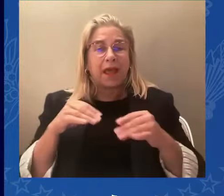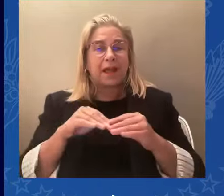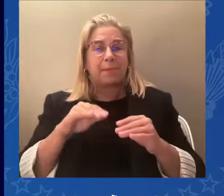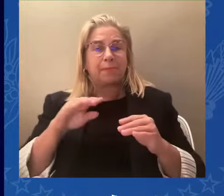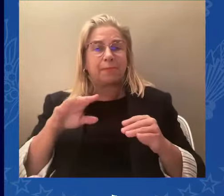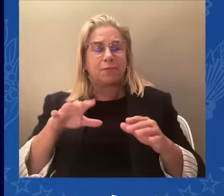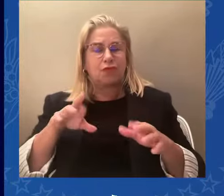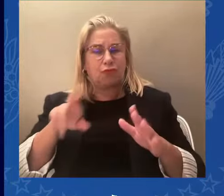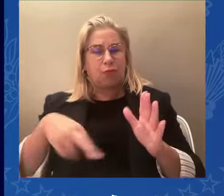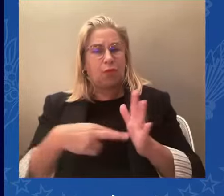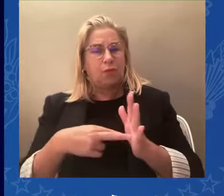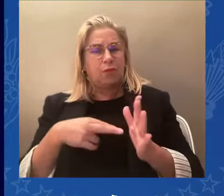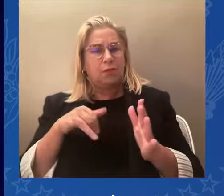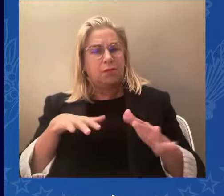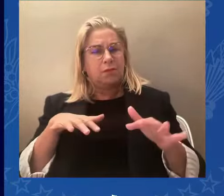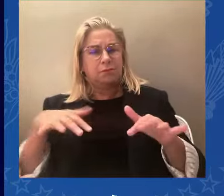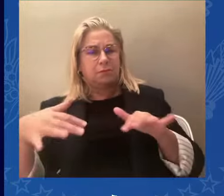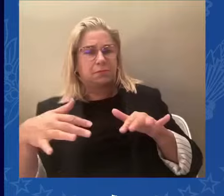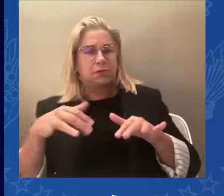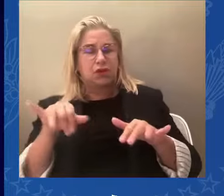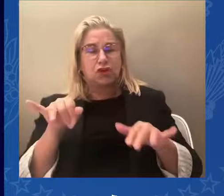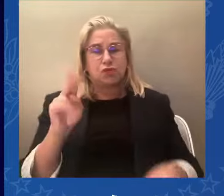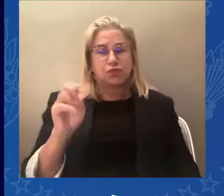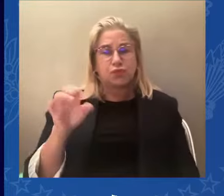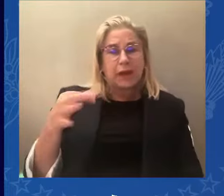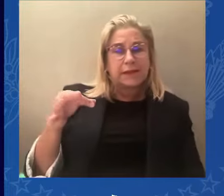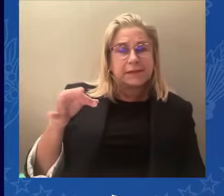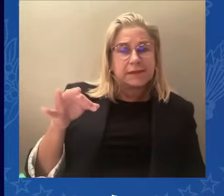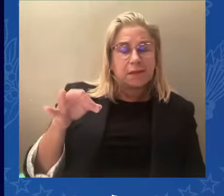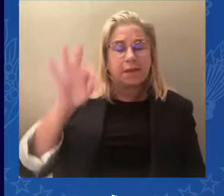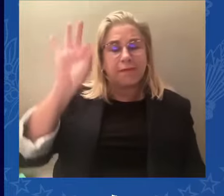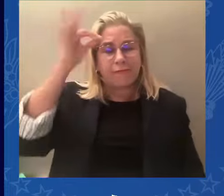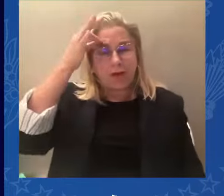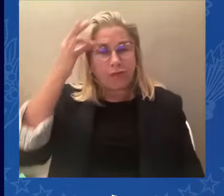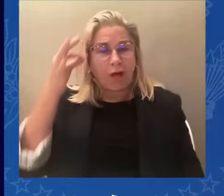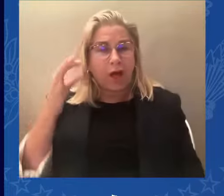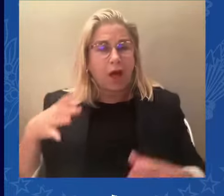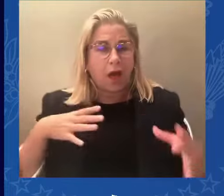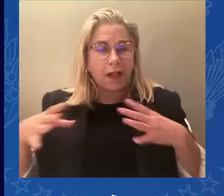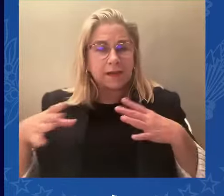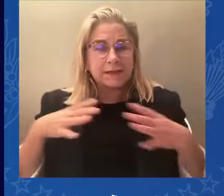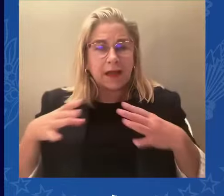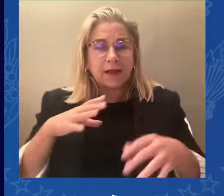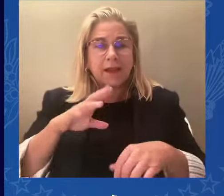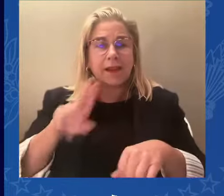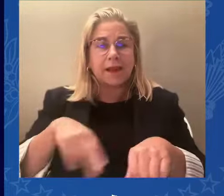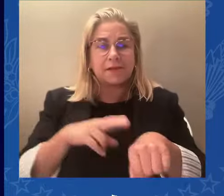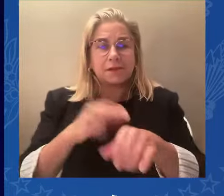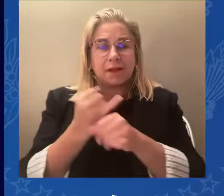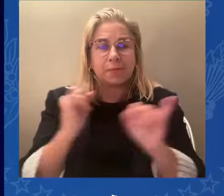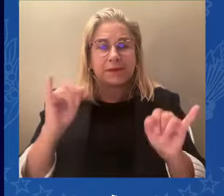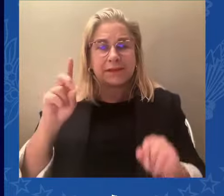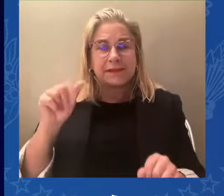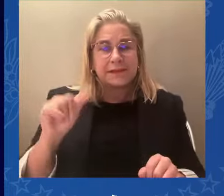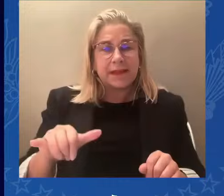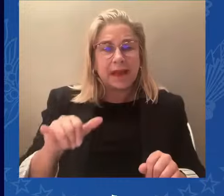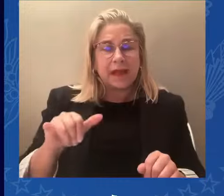into law marking June 19th as a federal holiday commemorating the end of slavery in the United States. This historic move underscores